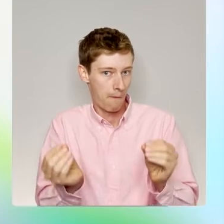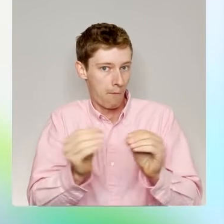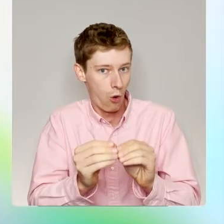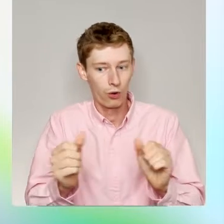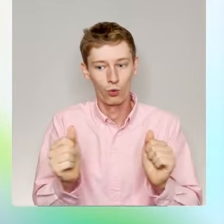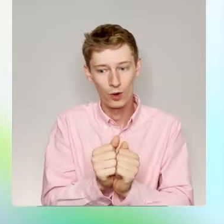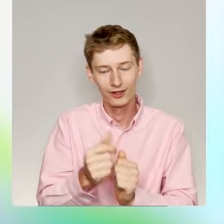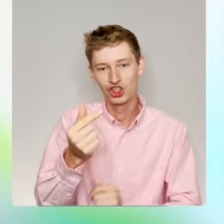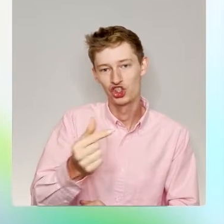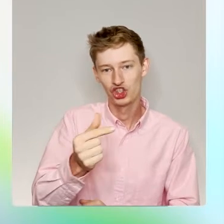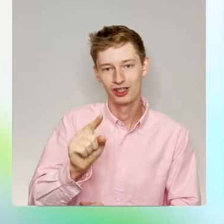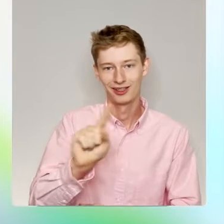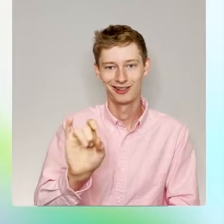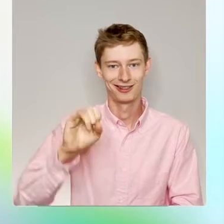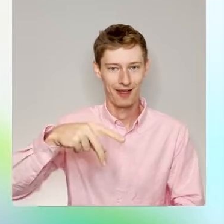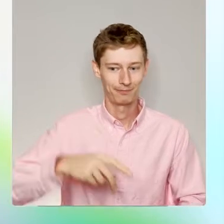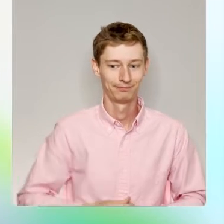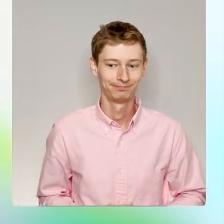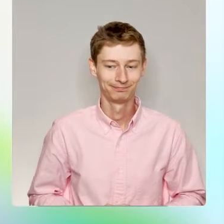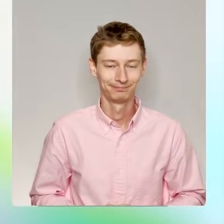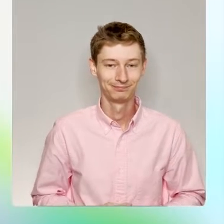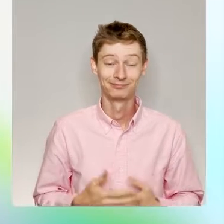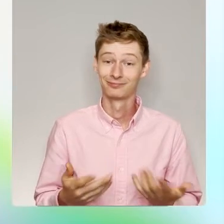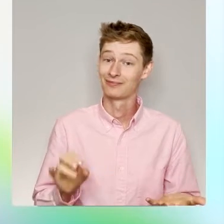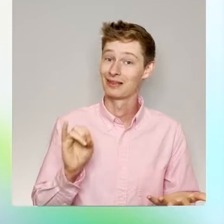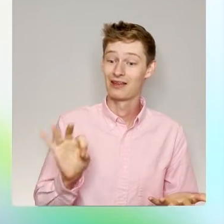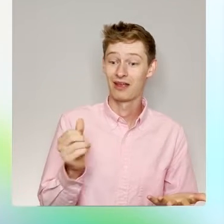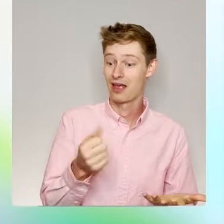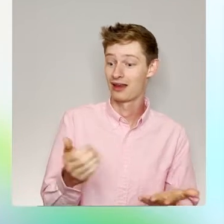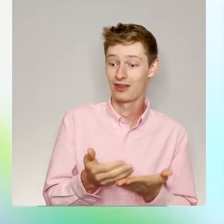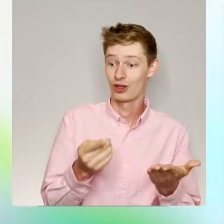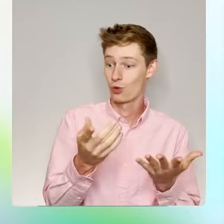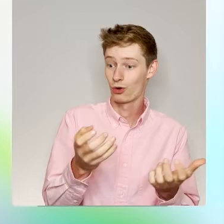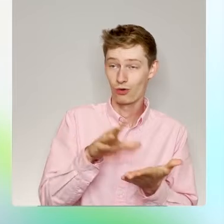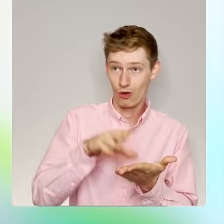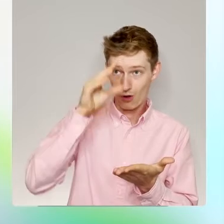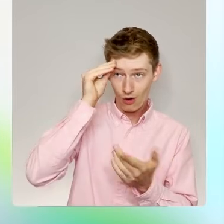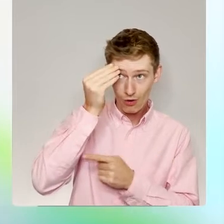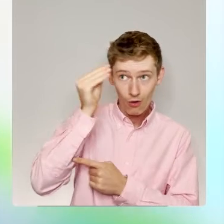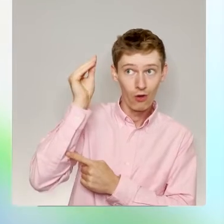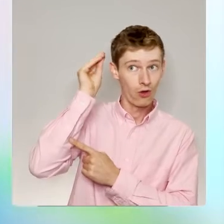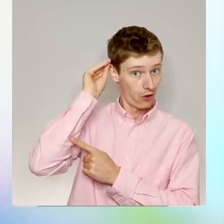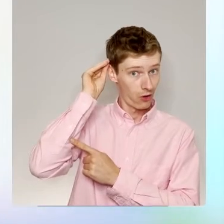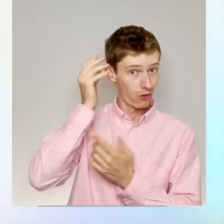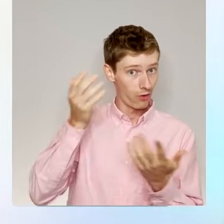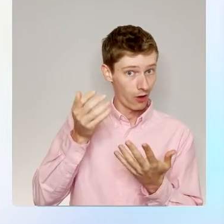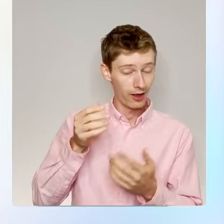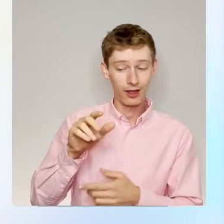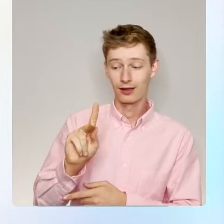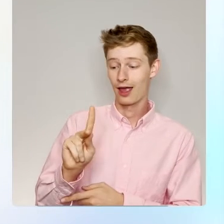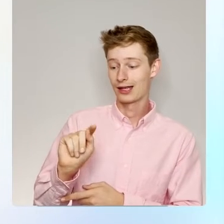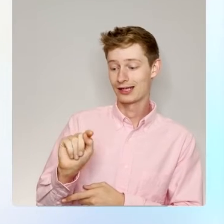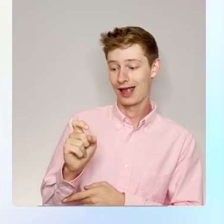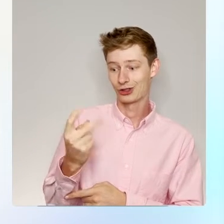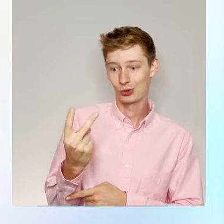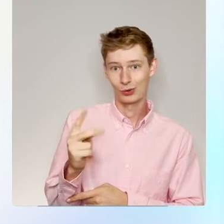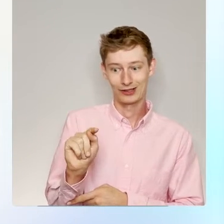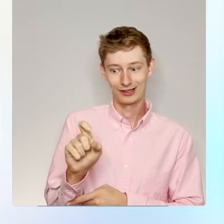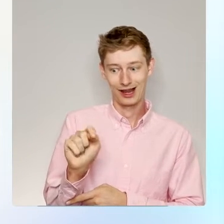Now that we've got the file format settled, how do we make all those models? There are a number of of tools available, but for Flowerbed we used Blender.